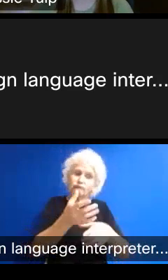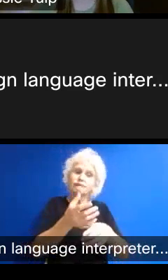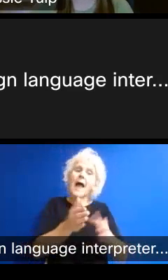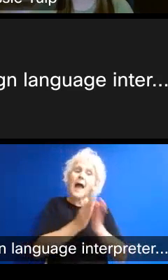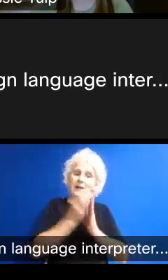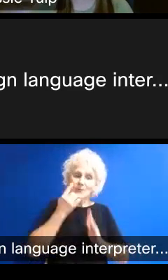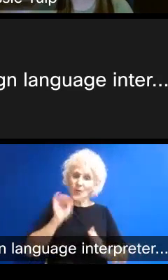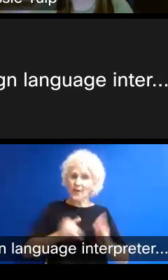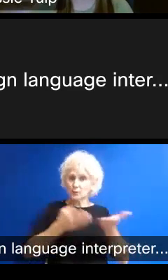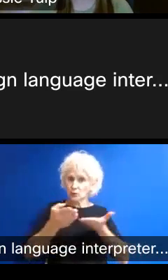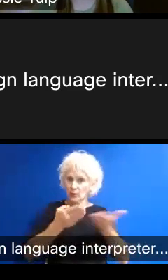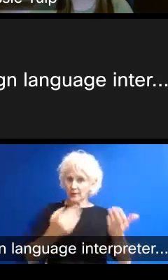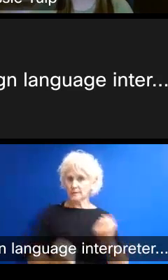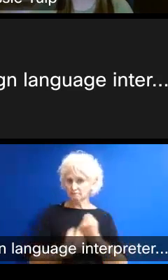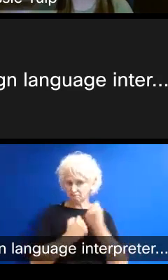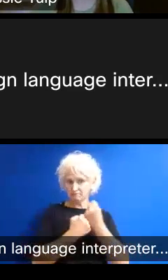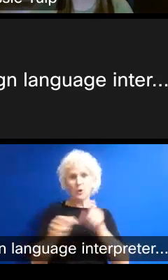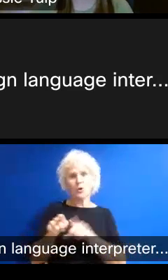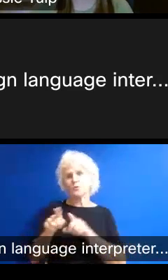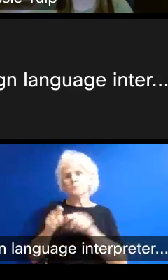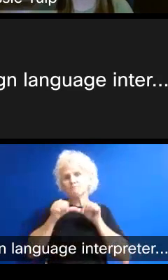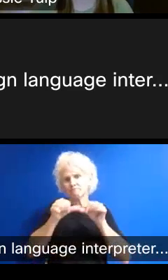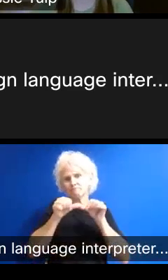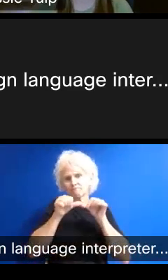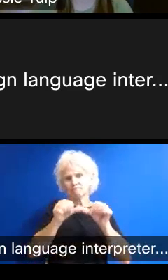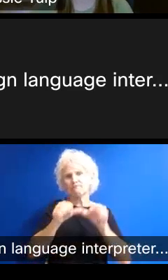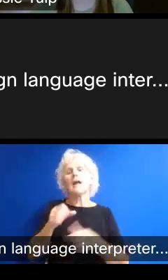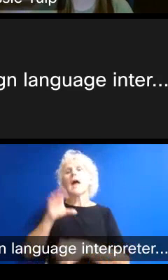as well as provide ongoing case management or care coordination for a person on a